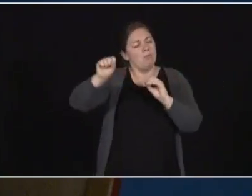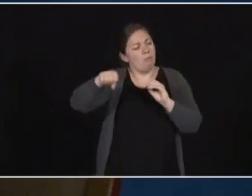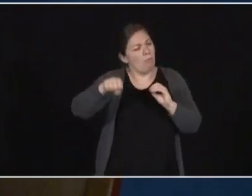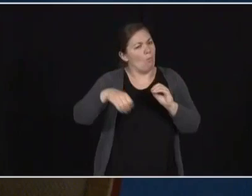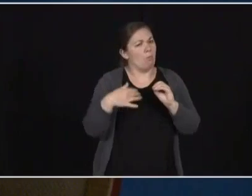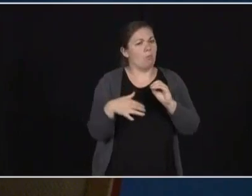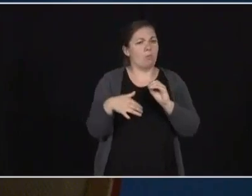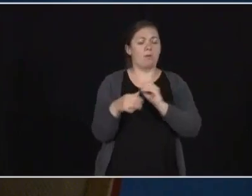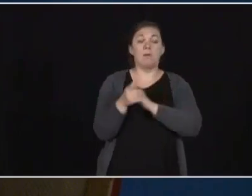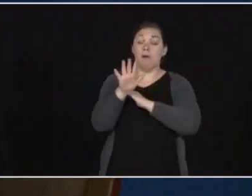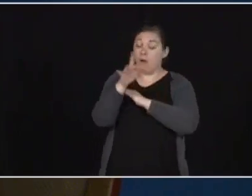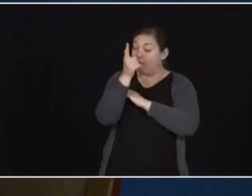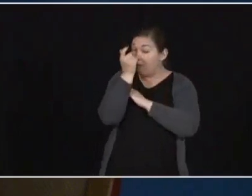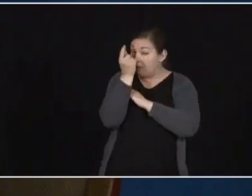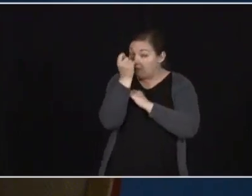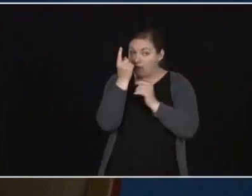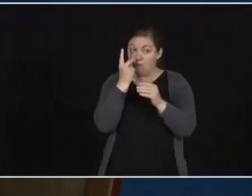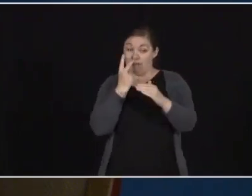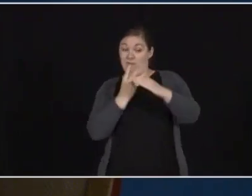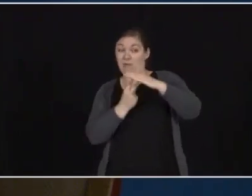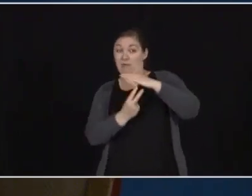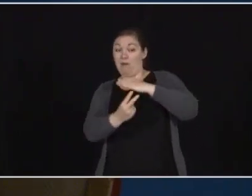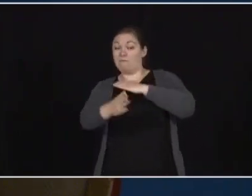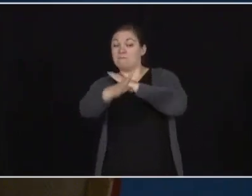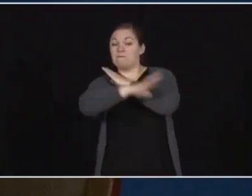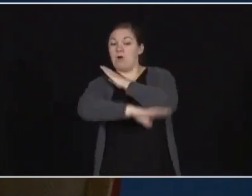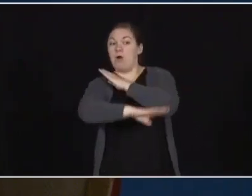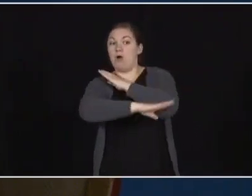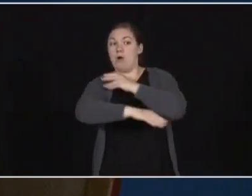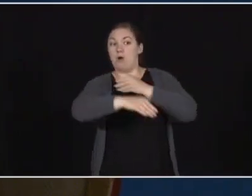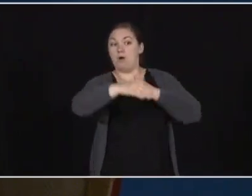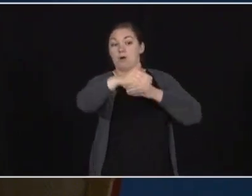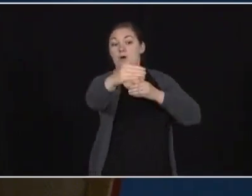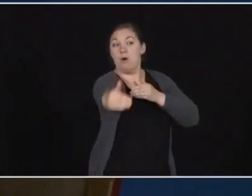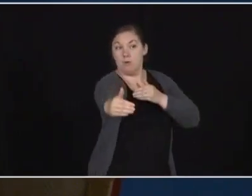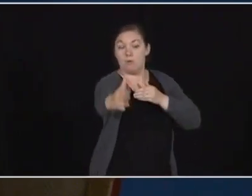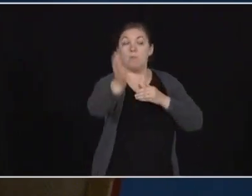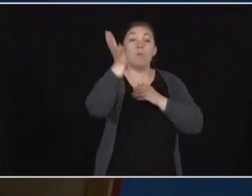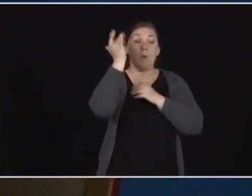primarily at the fall but to repeat a little bit of what Doctor Allen said.